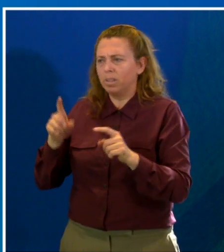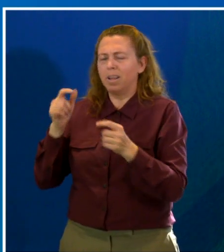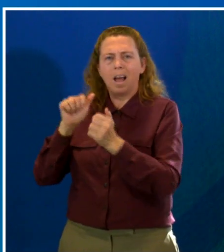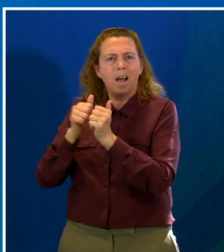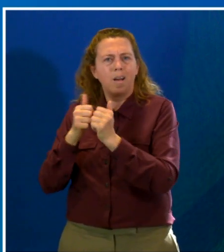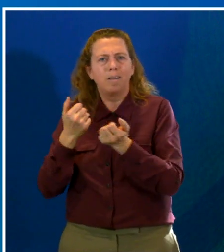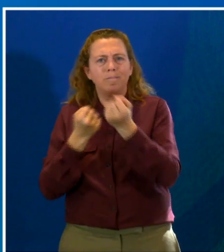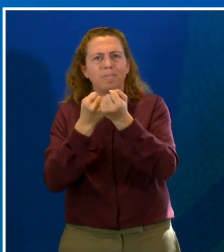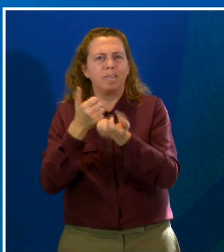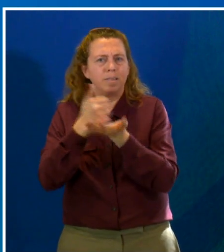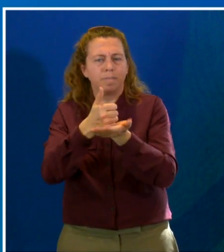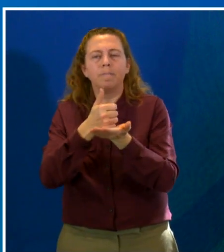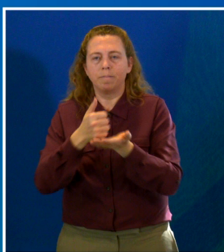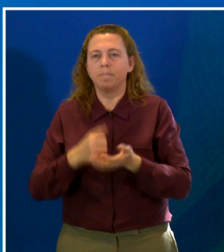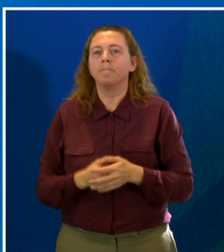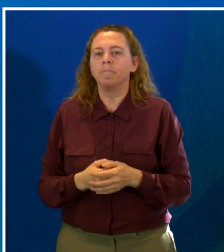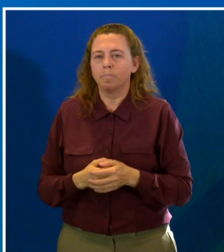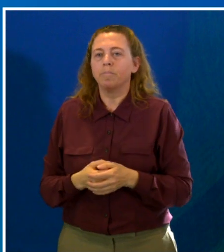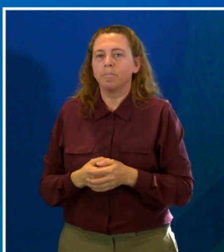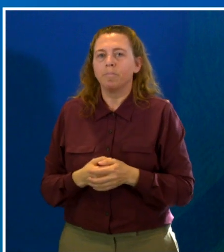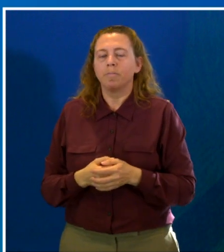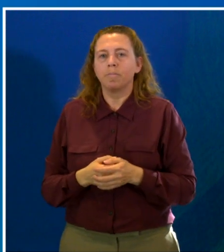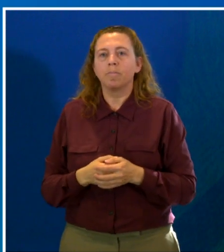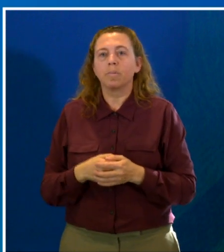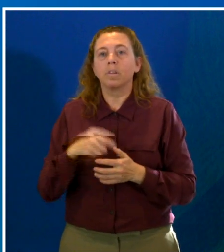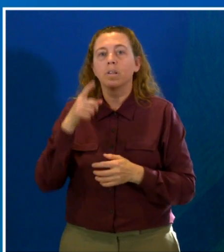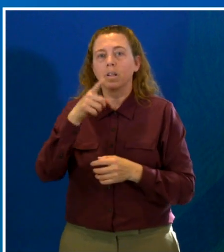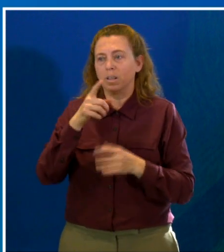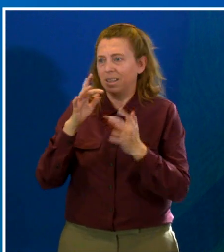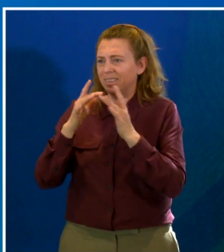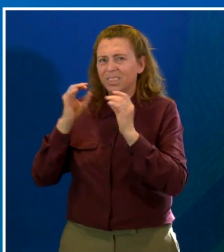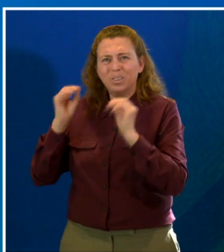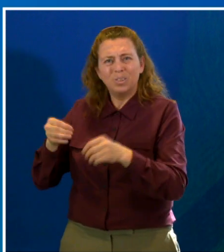speak with someone, you can call the housing hotline shown on the screen?